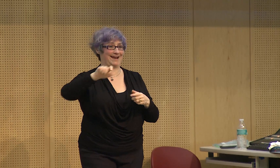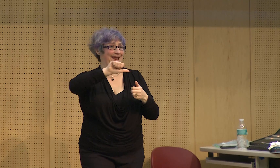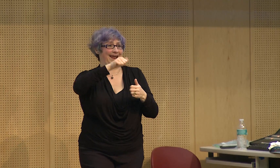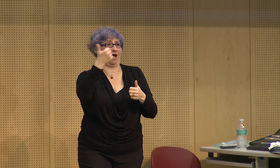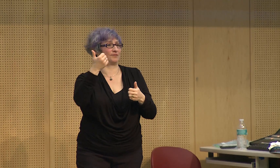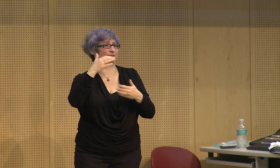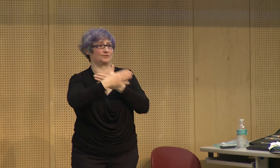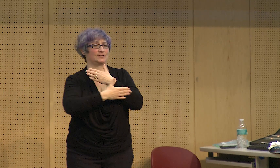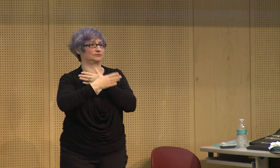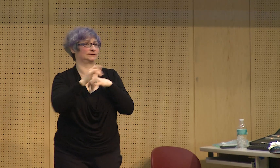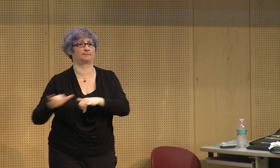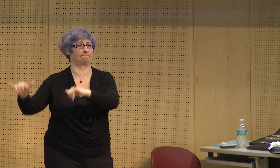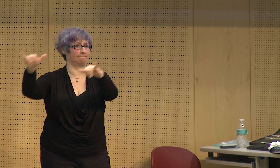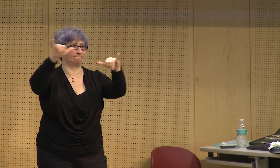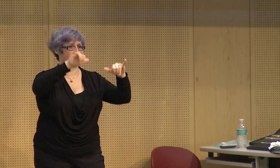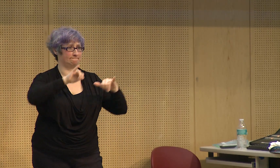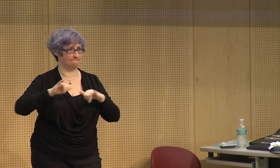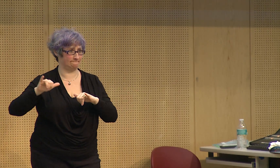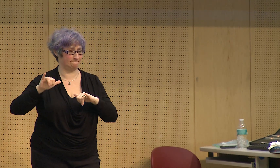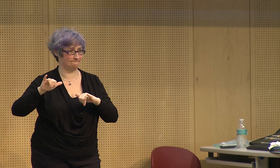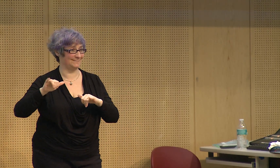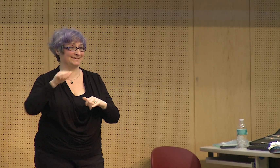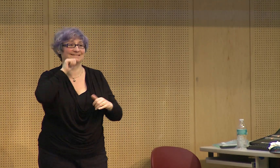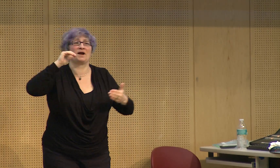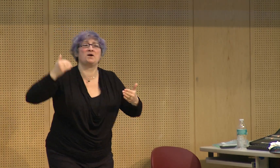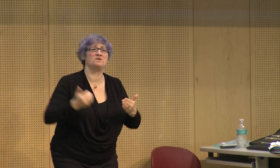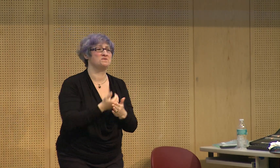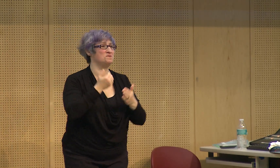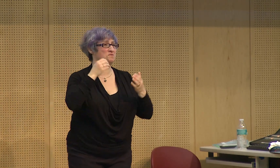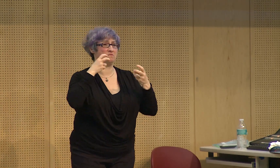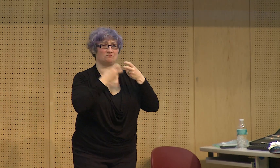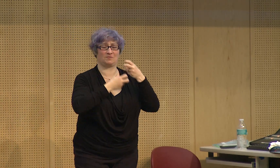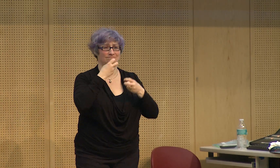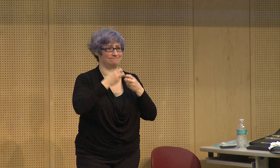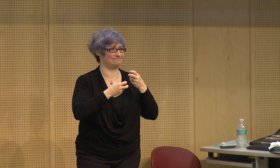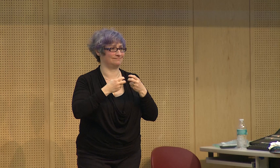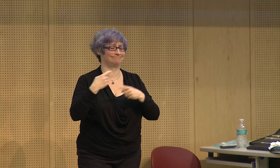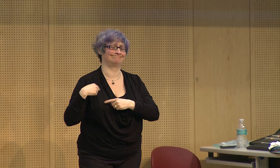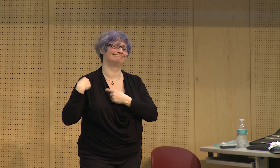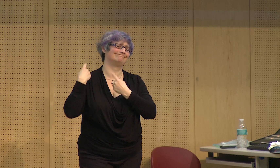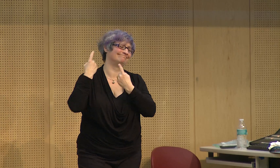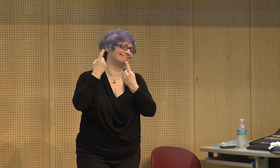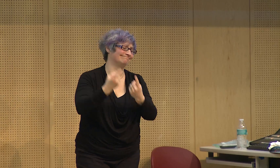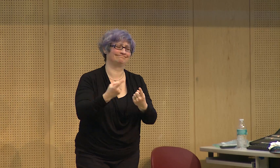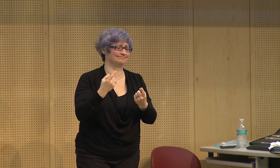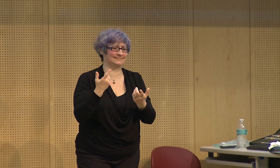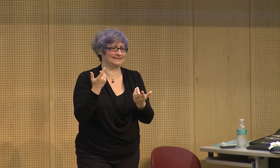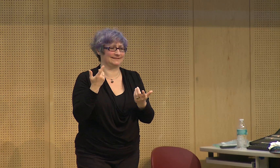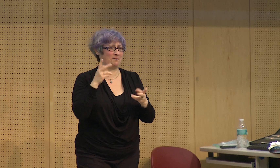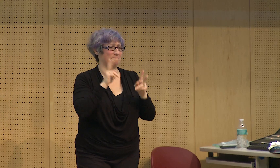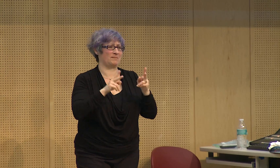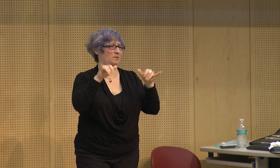than their hearing counterparts. And it doesn't matter what country that you test children in.